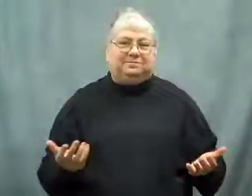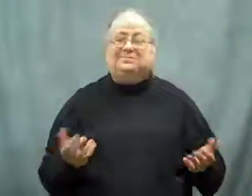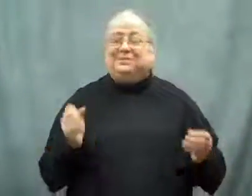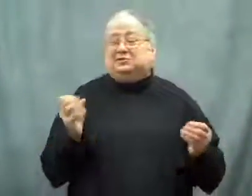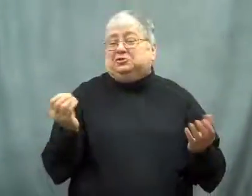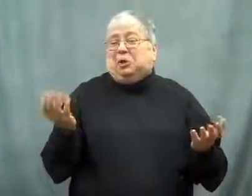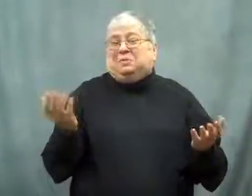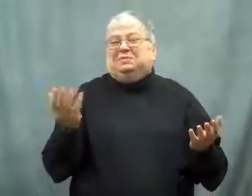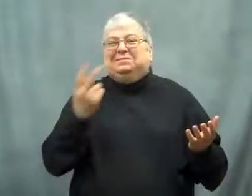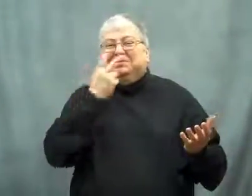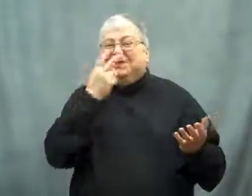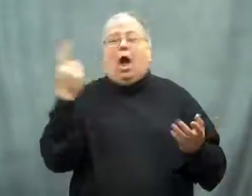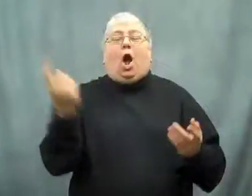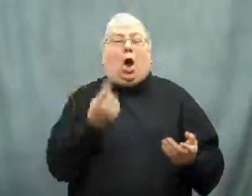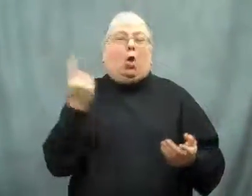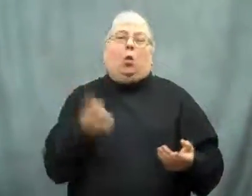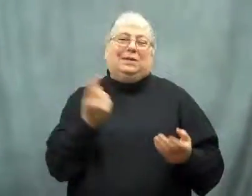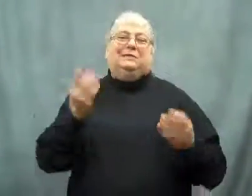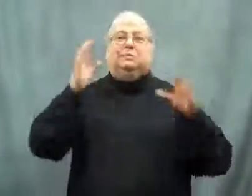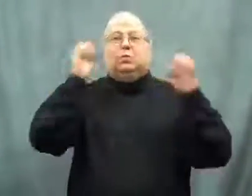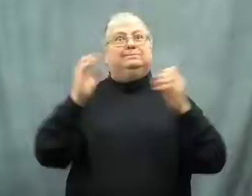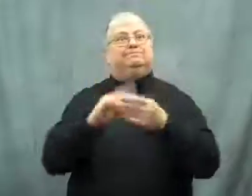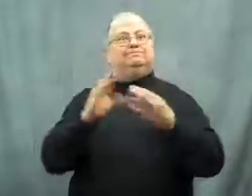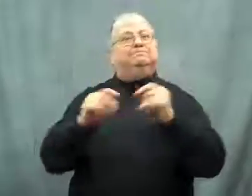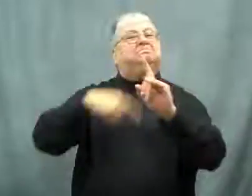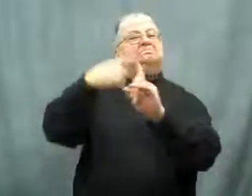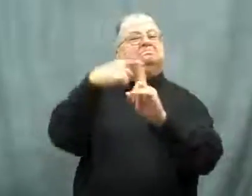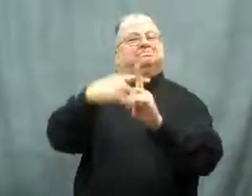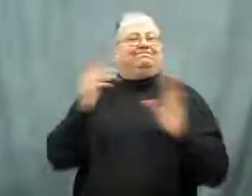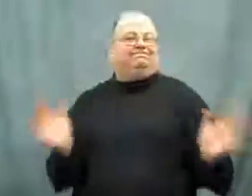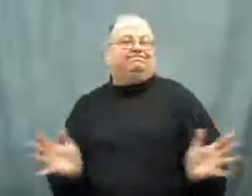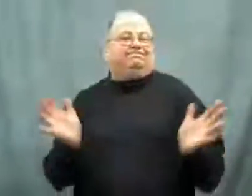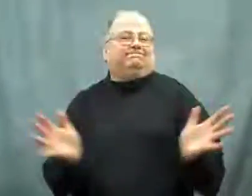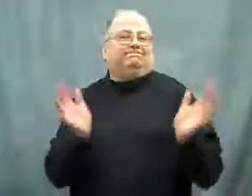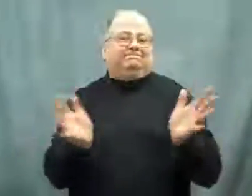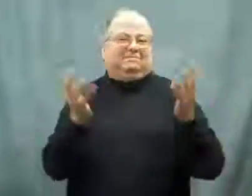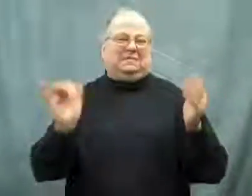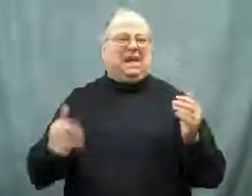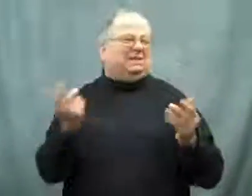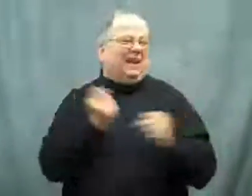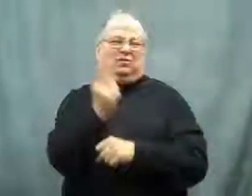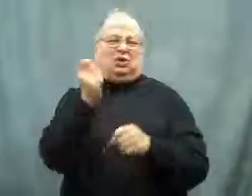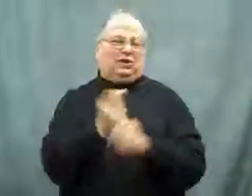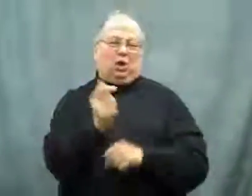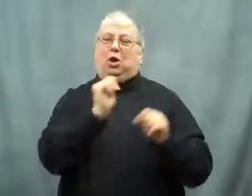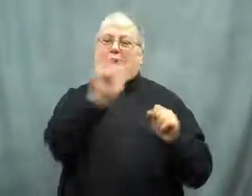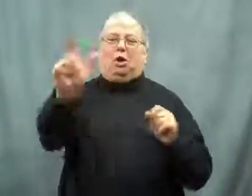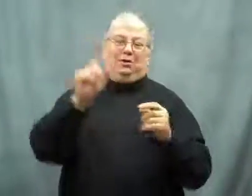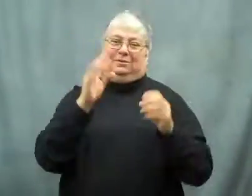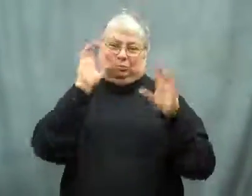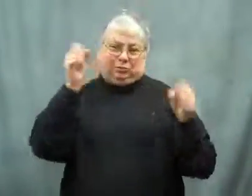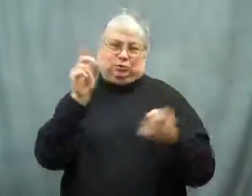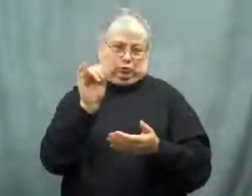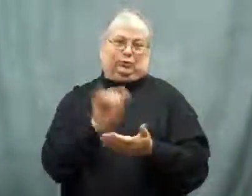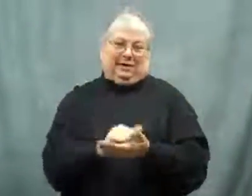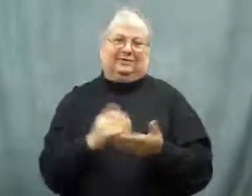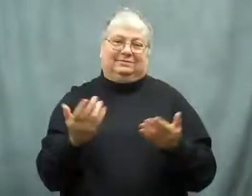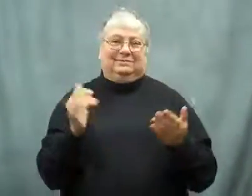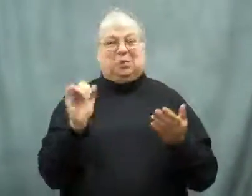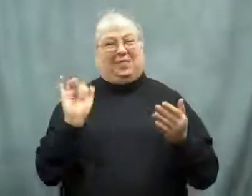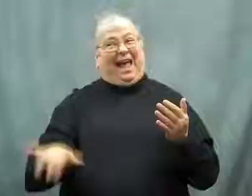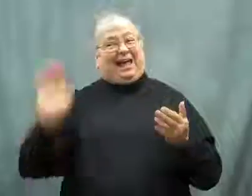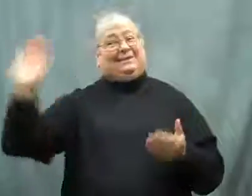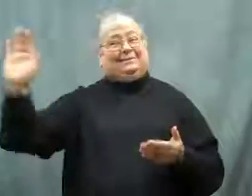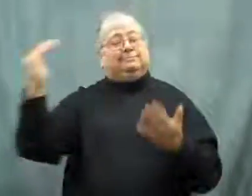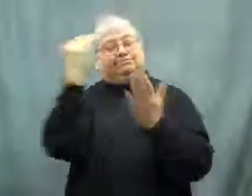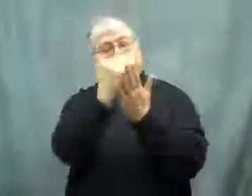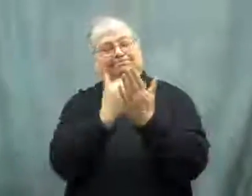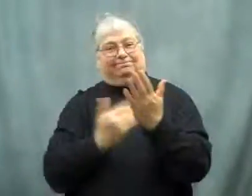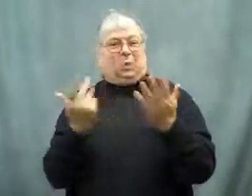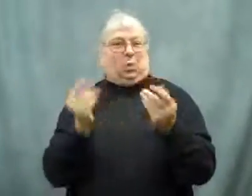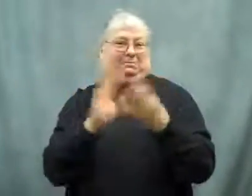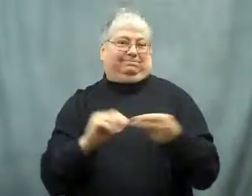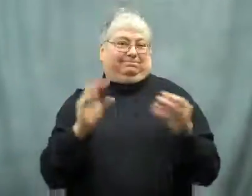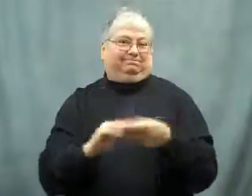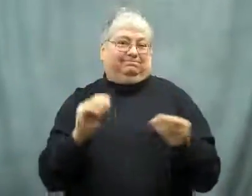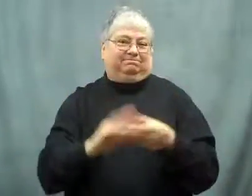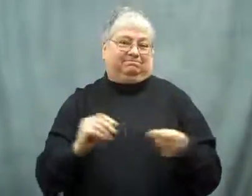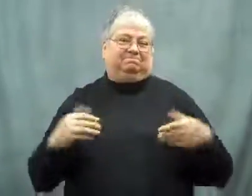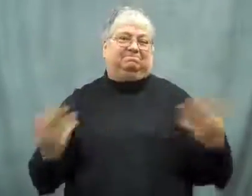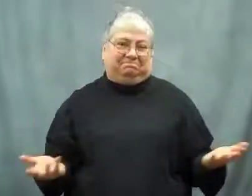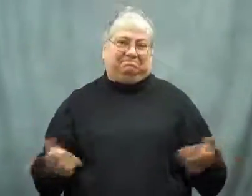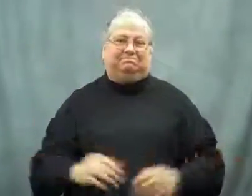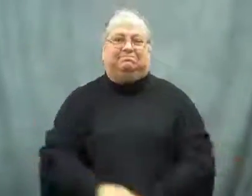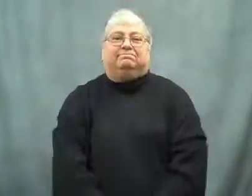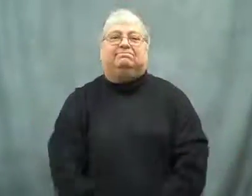This is what Presidents do, they talk positively and try to encourage unity.